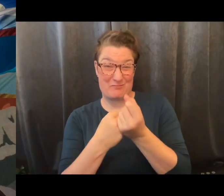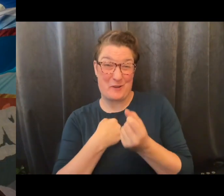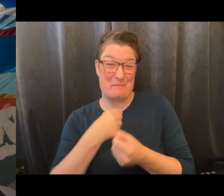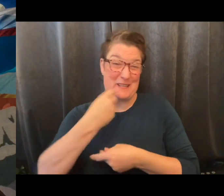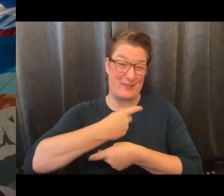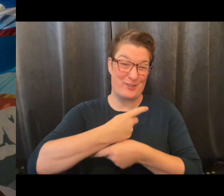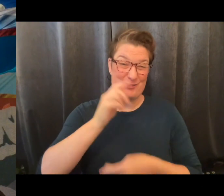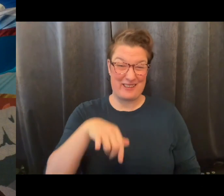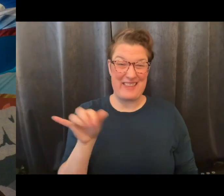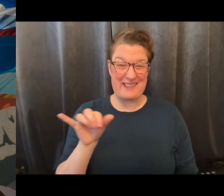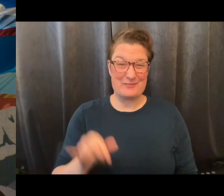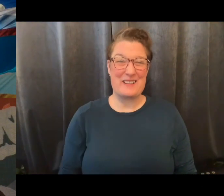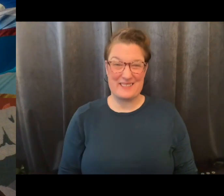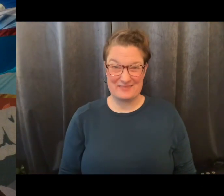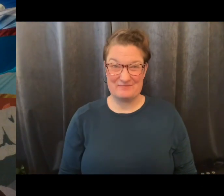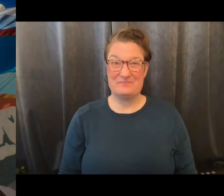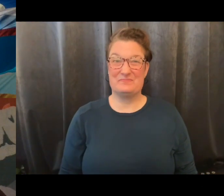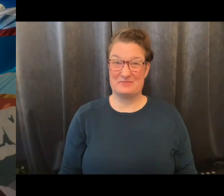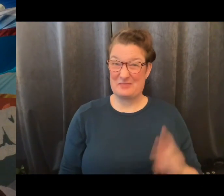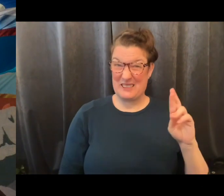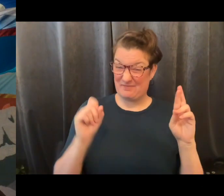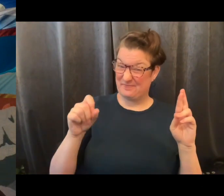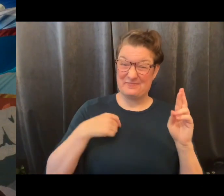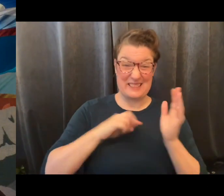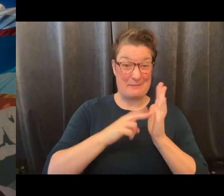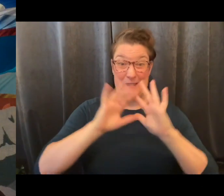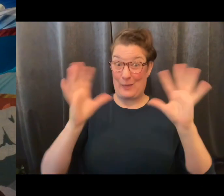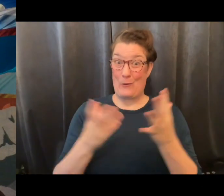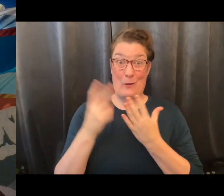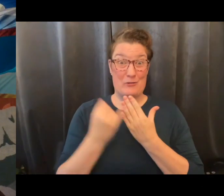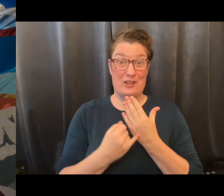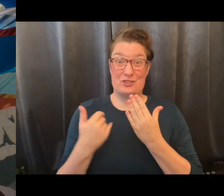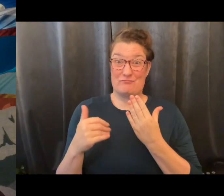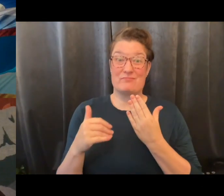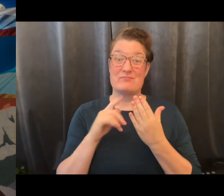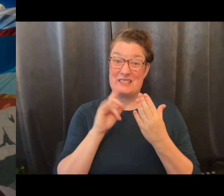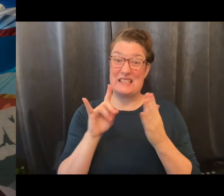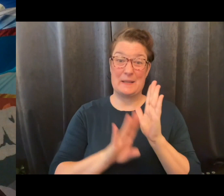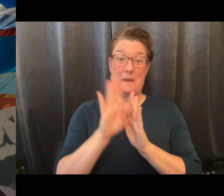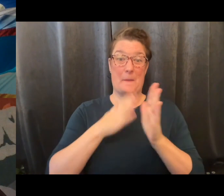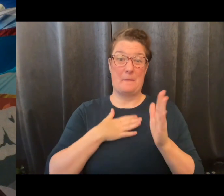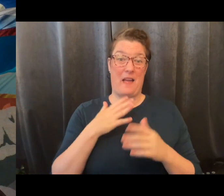Rebekah: Yeah, I mean, this whole project has built a lot of my confidence as a Jewish leader.